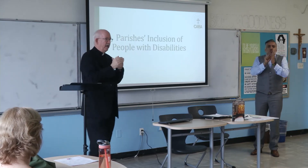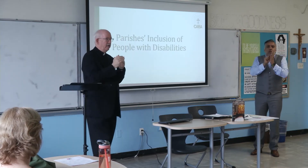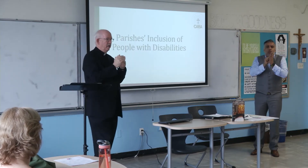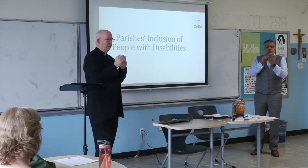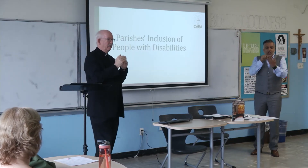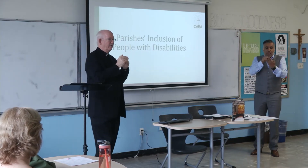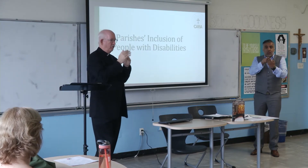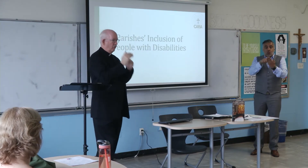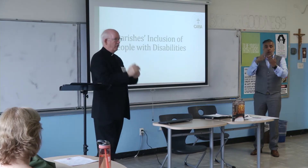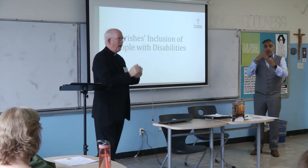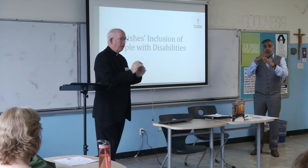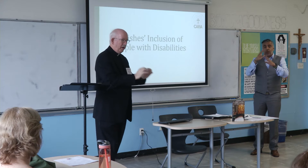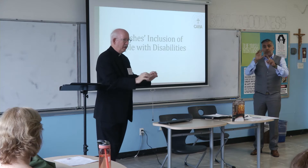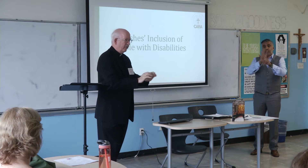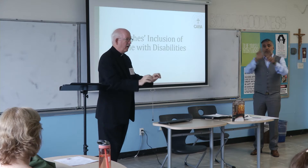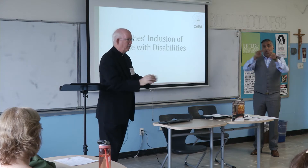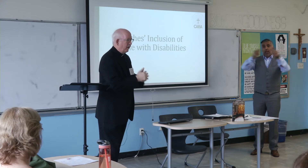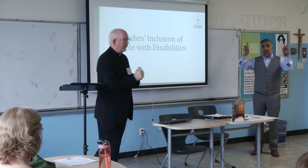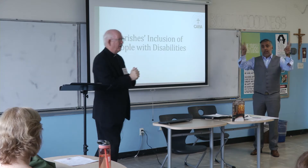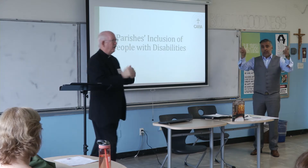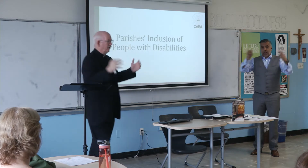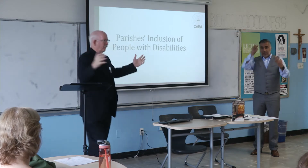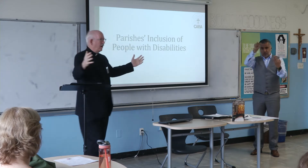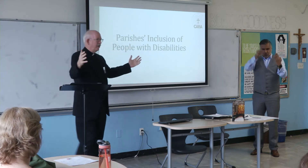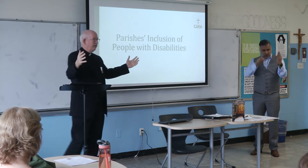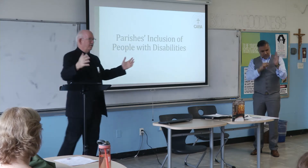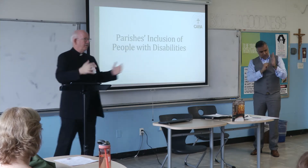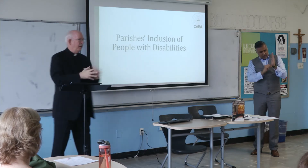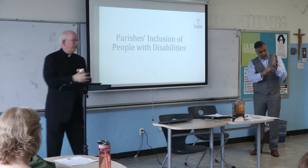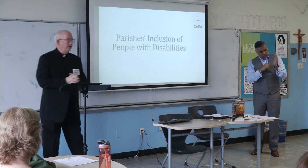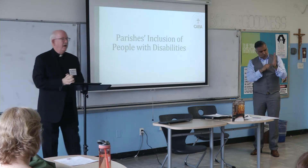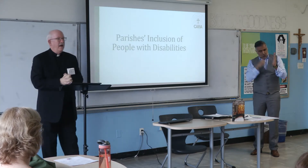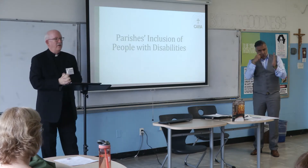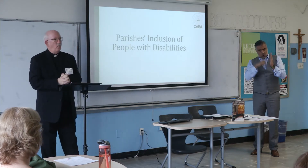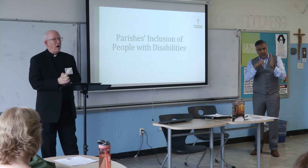headline. Go down and read the fine print. You'll find that these surveys have wide